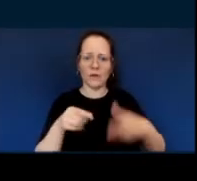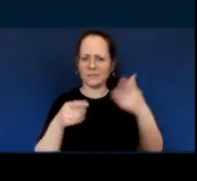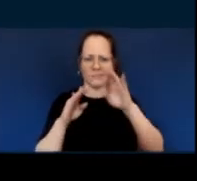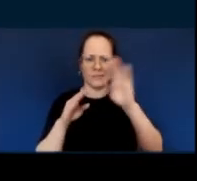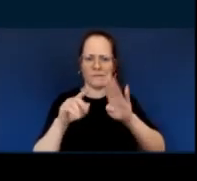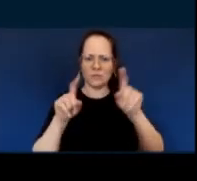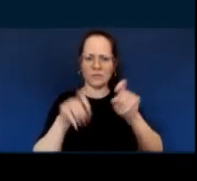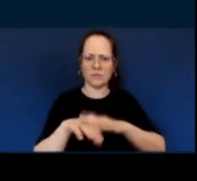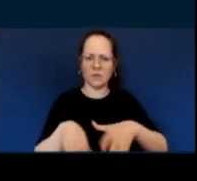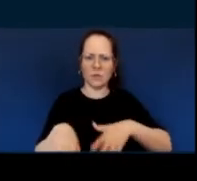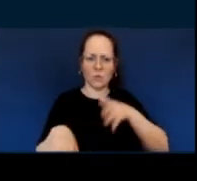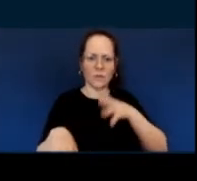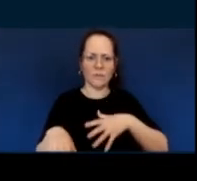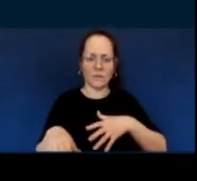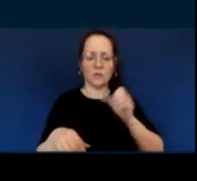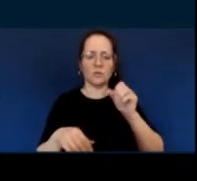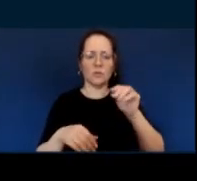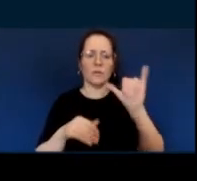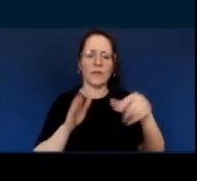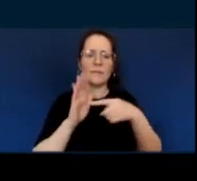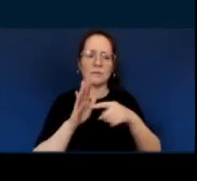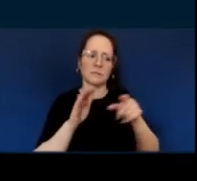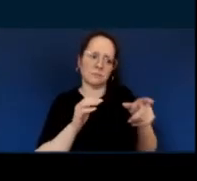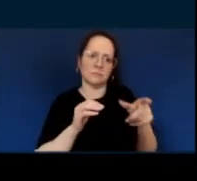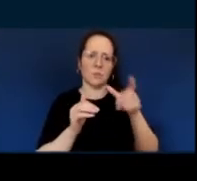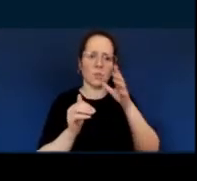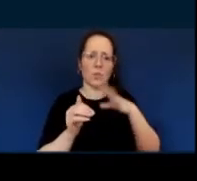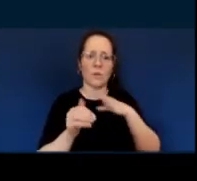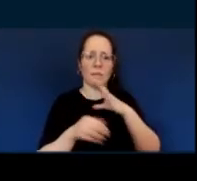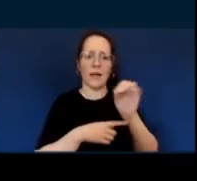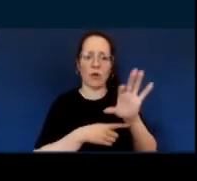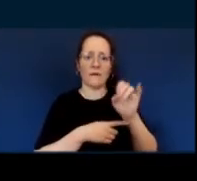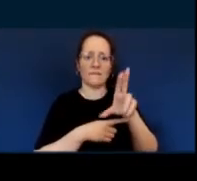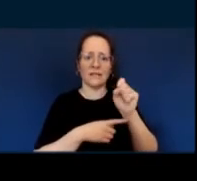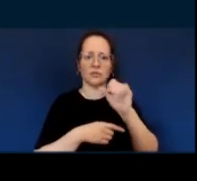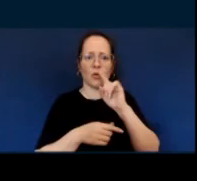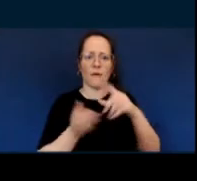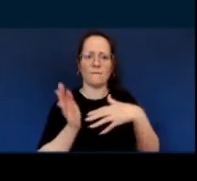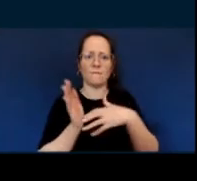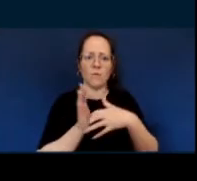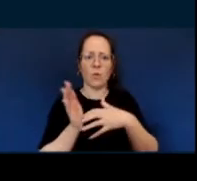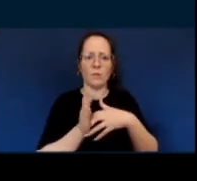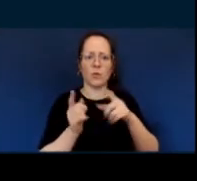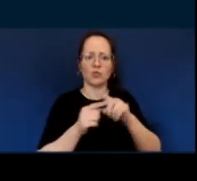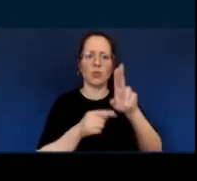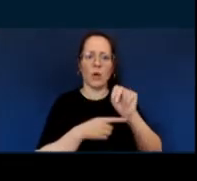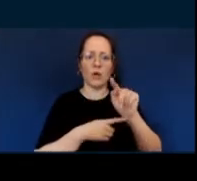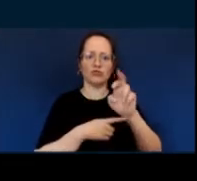LEAVES THE WOMAN AND FETUS VULNERABLE TO THE UNTREATED CONDITION OR IN AN UNCONTROLLED